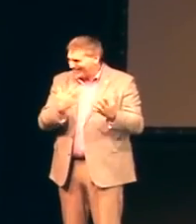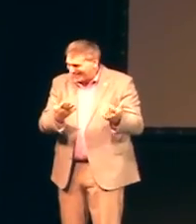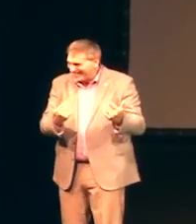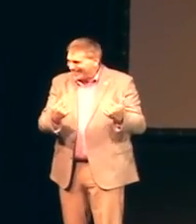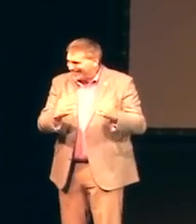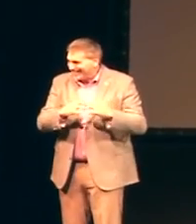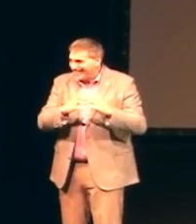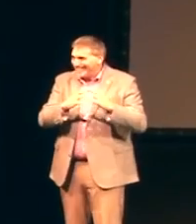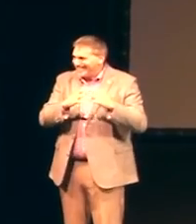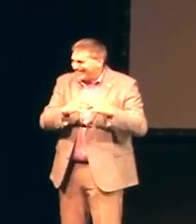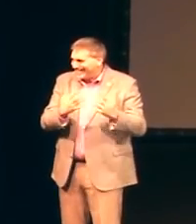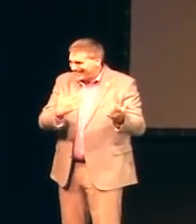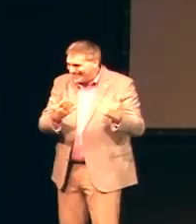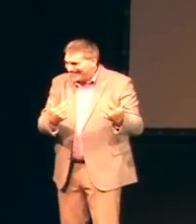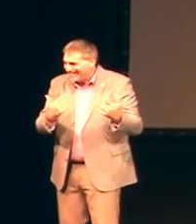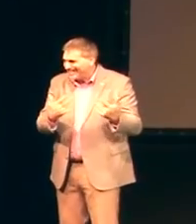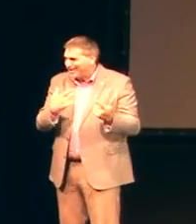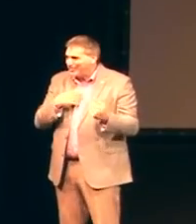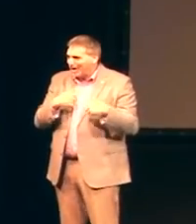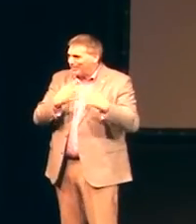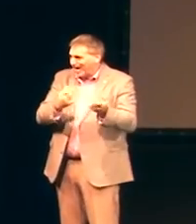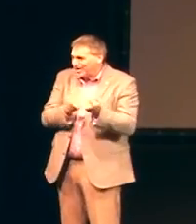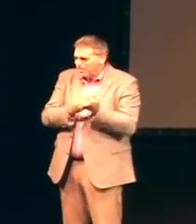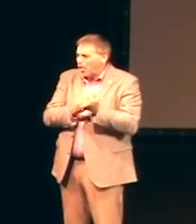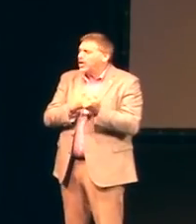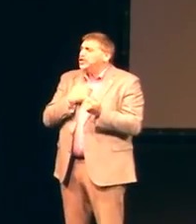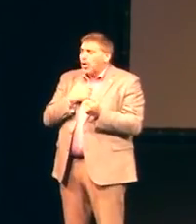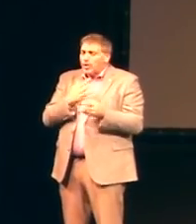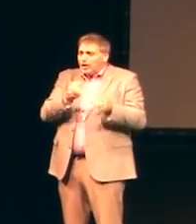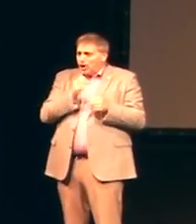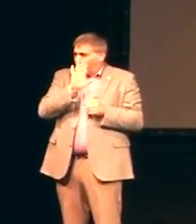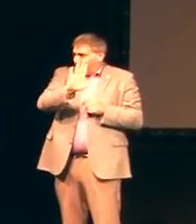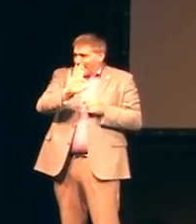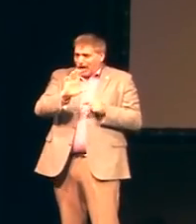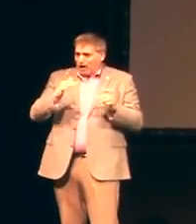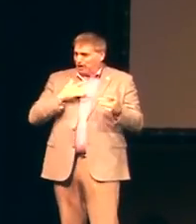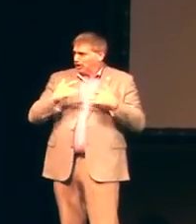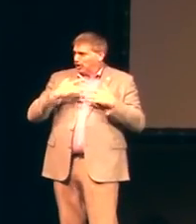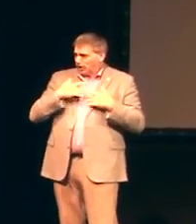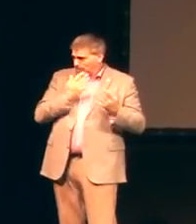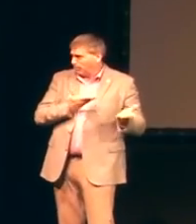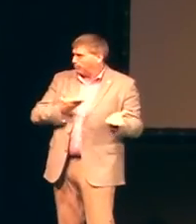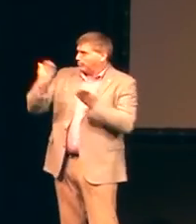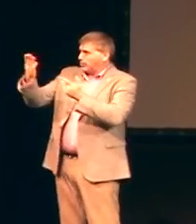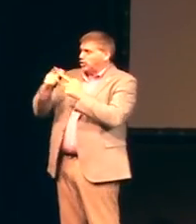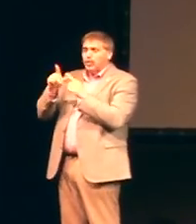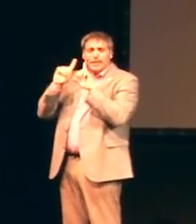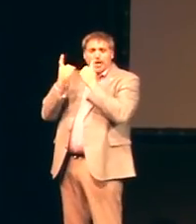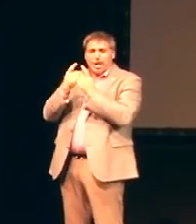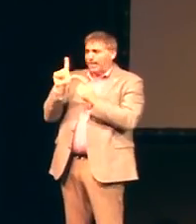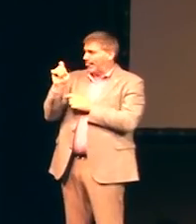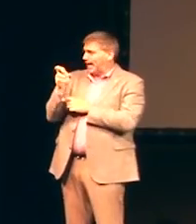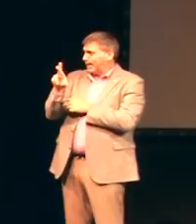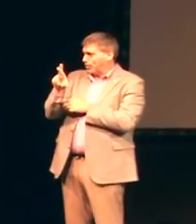too. And so, they are motivated and things are happening, we're giving them support. So we took their concerns, we brought them to the